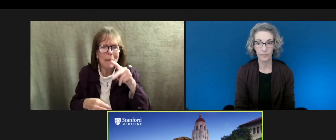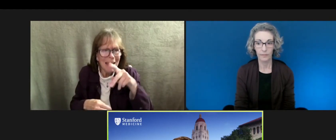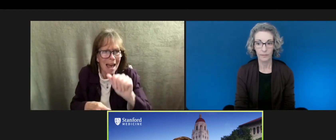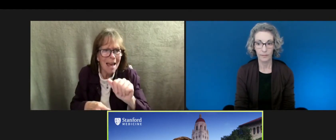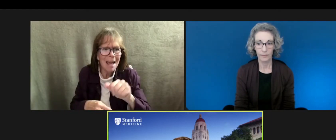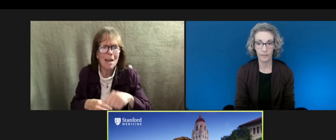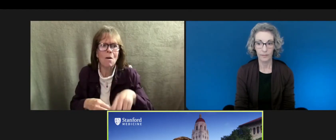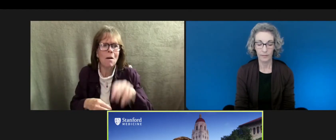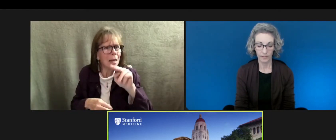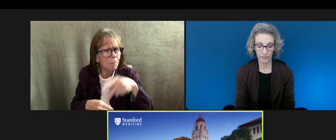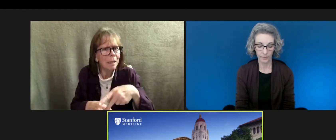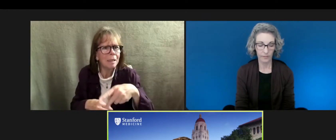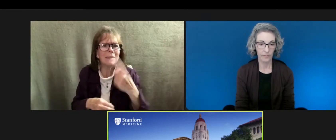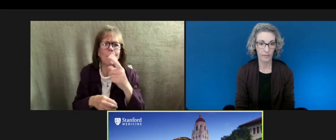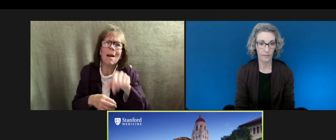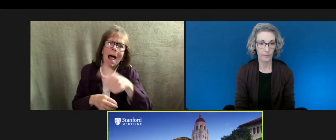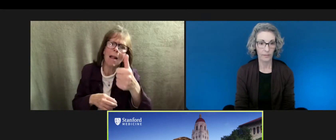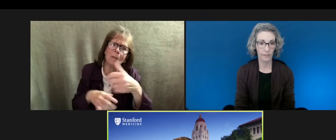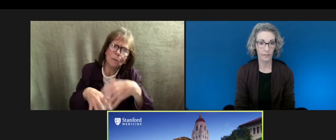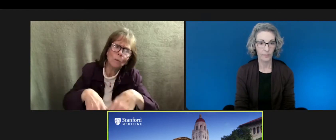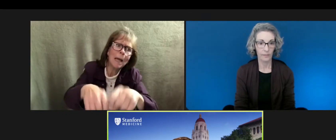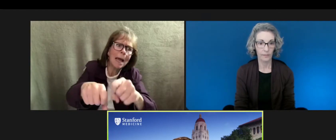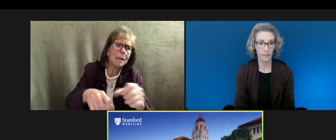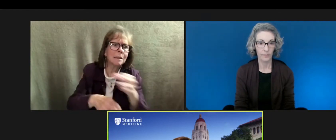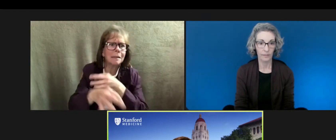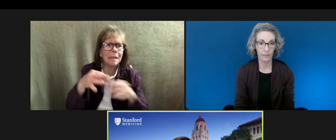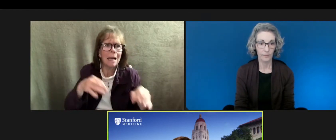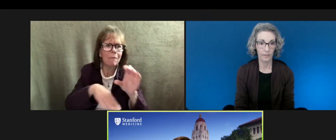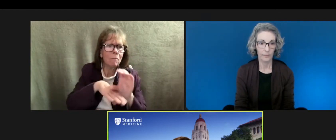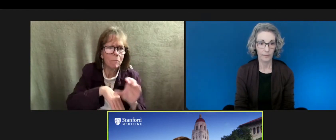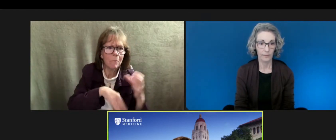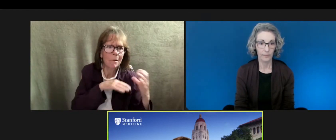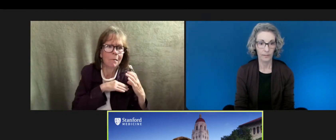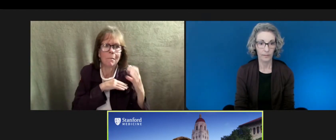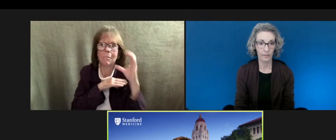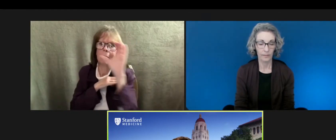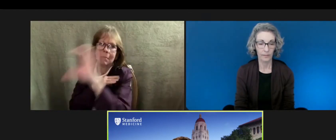and pay for that recommendation rather than just dumping on